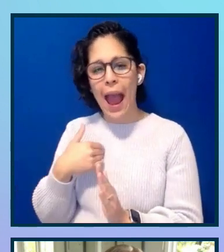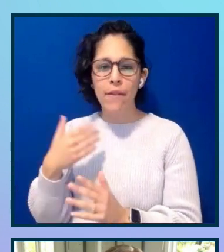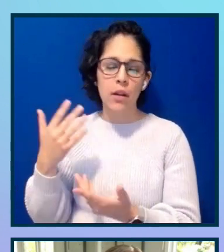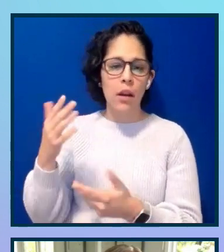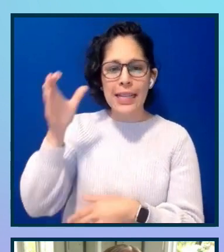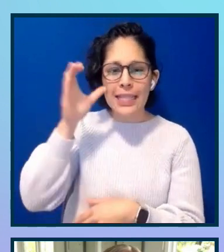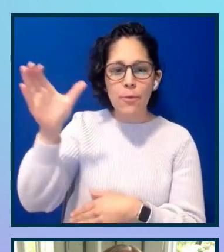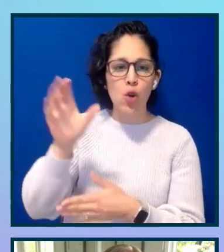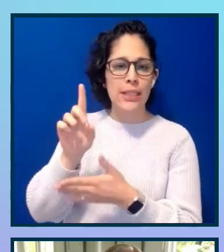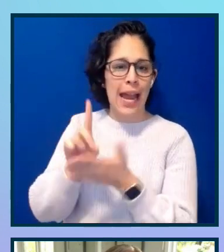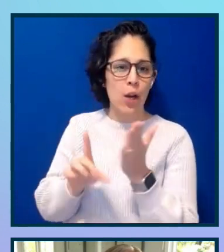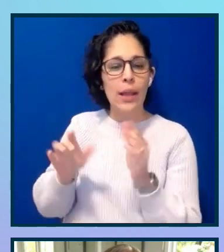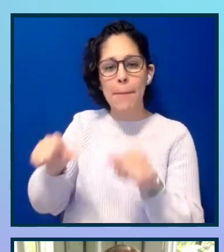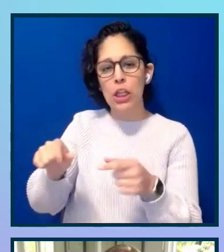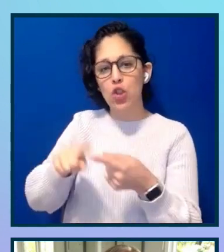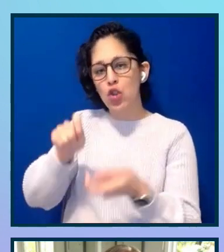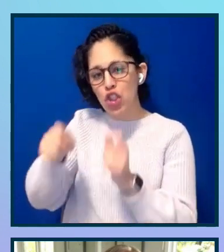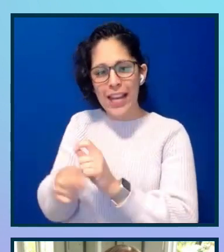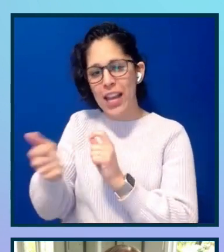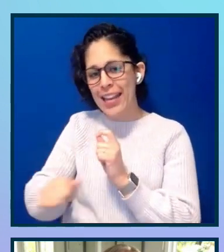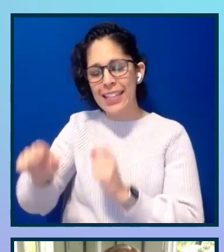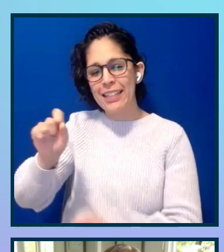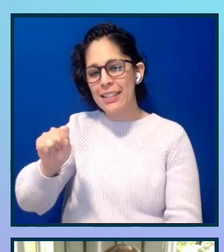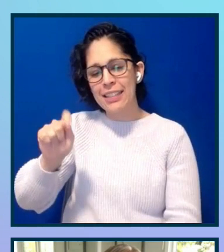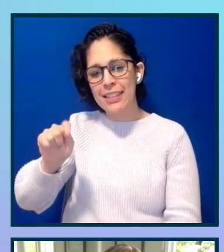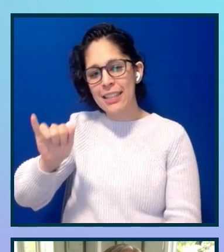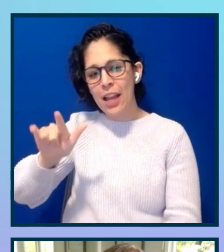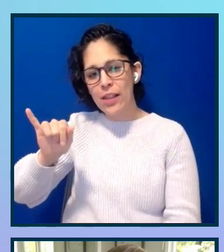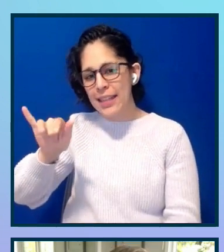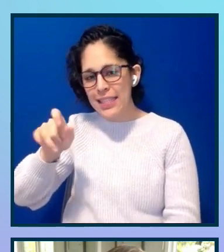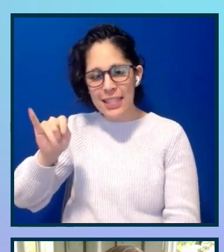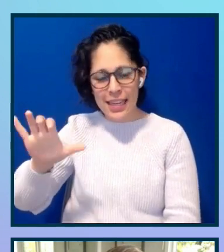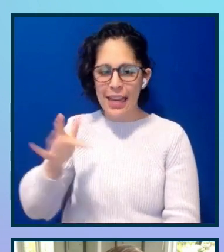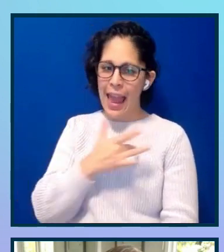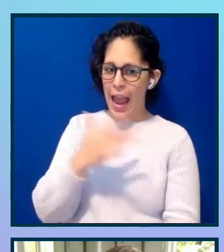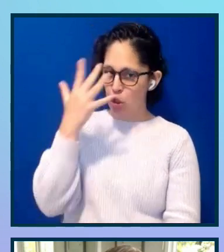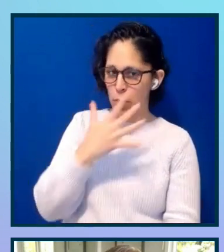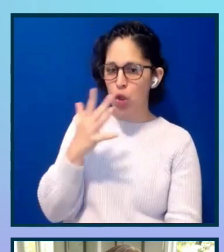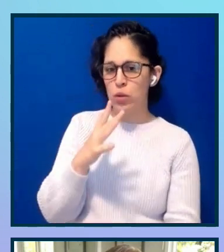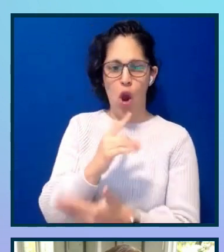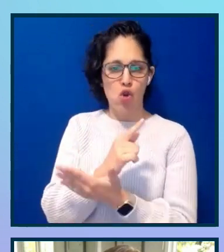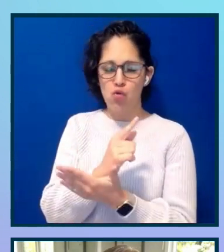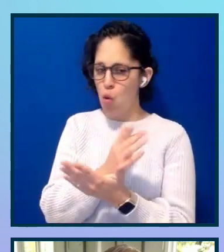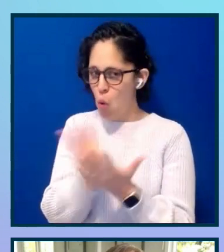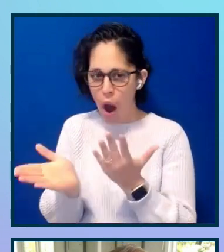to change stylistic attributes across products. And so what we're gonna be doing today